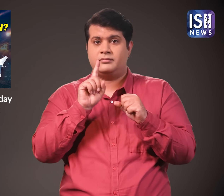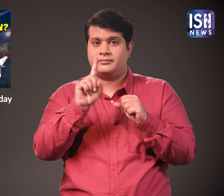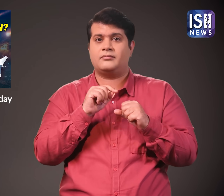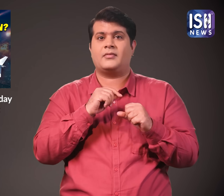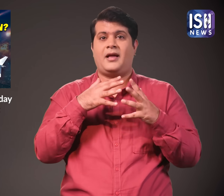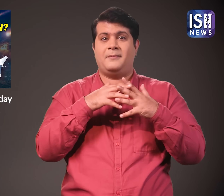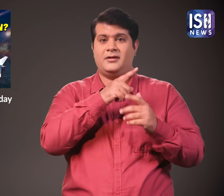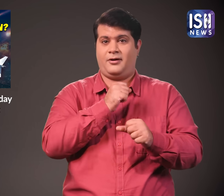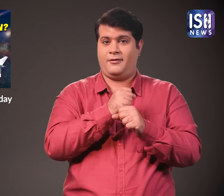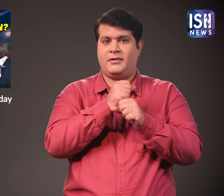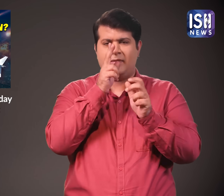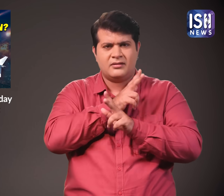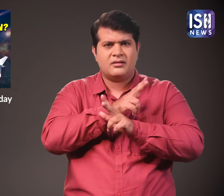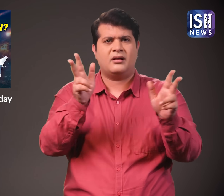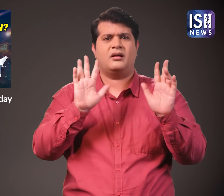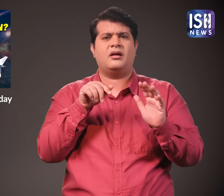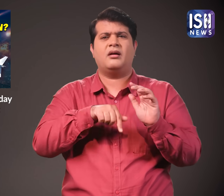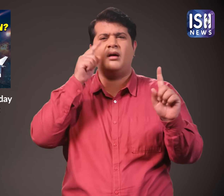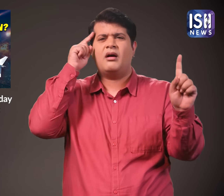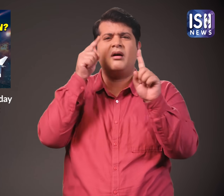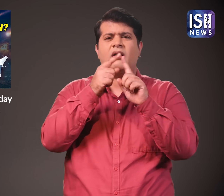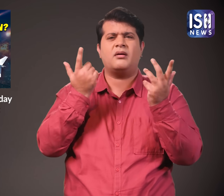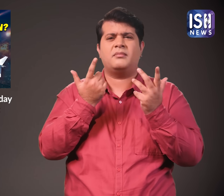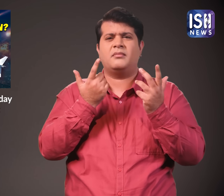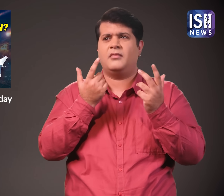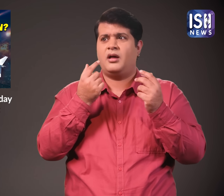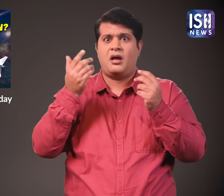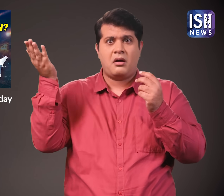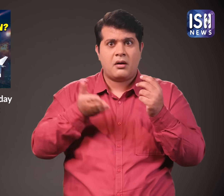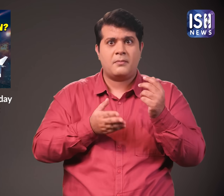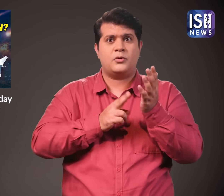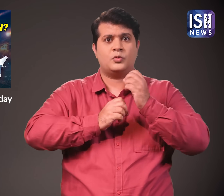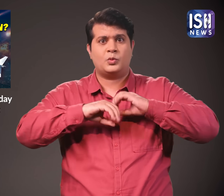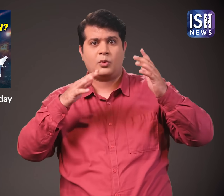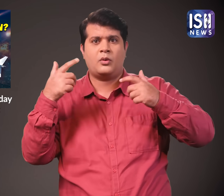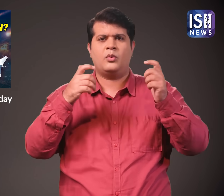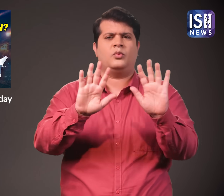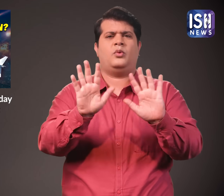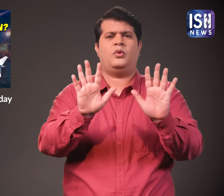However, the U.S. government claimed that the flight was not an indication of a nuclear war.